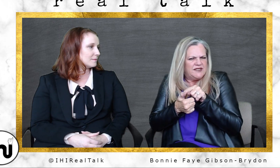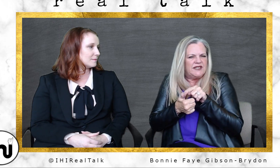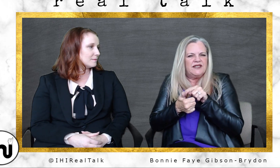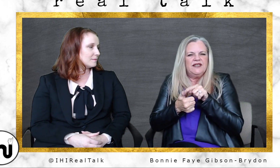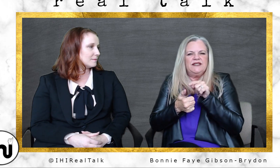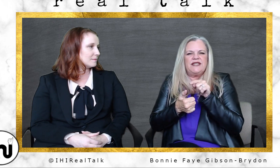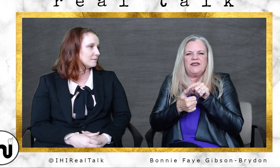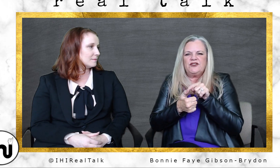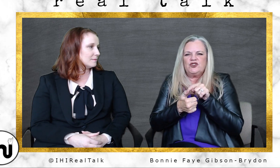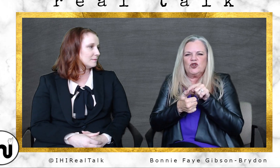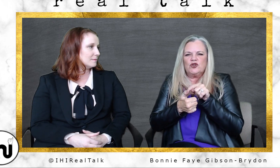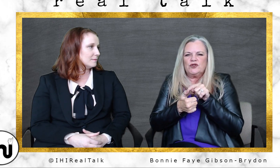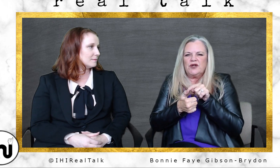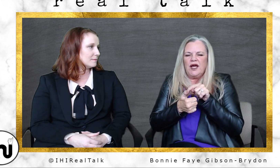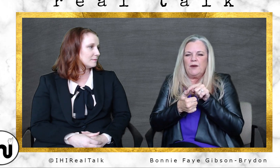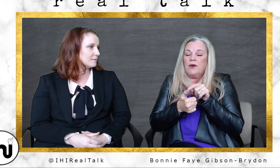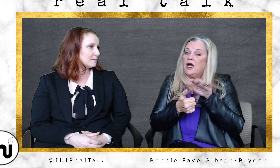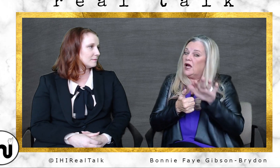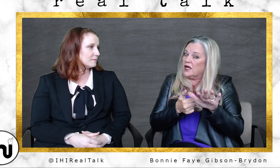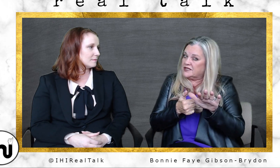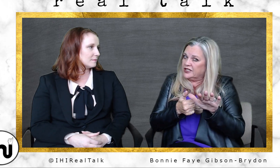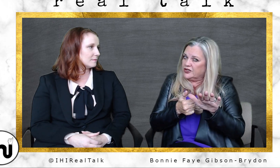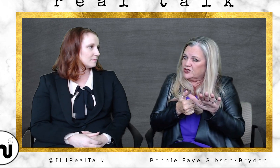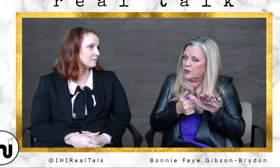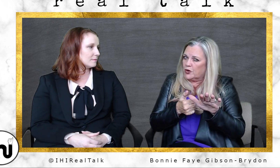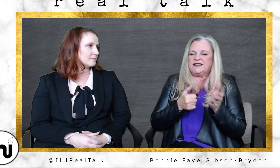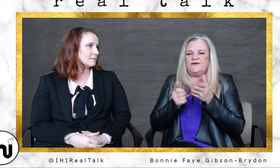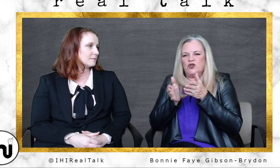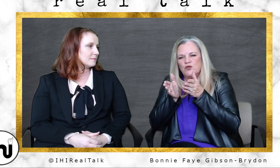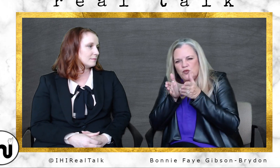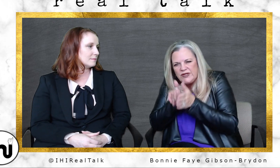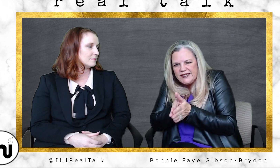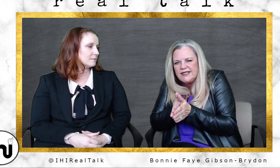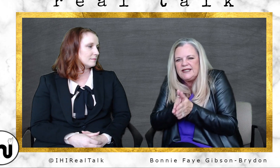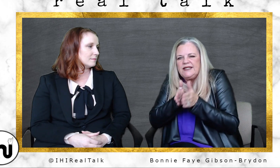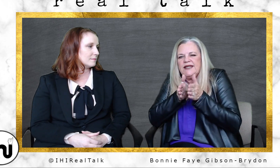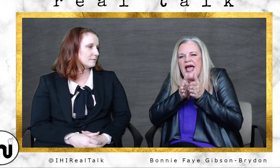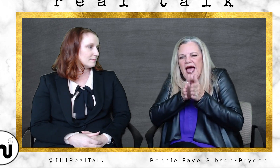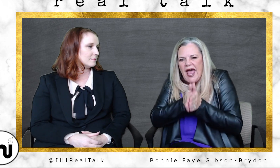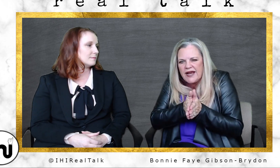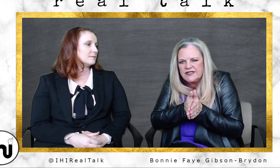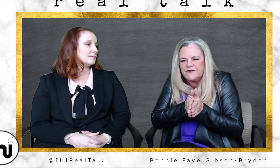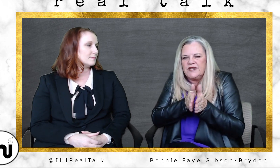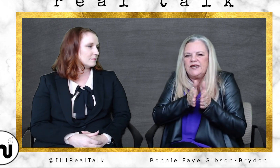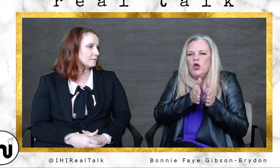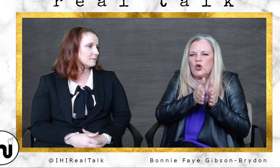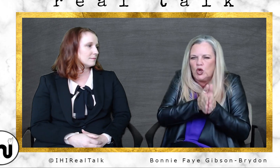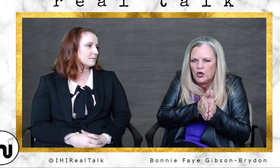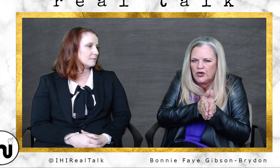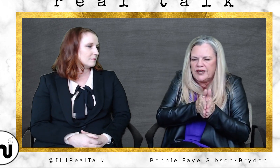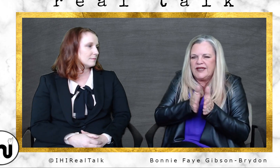Say that you're a skilled interpreter. If you're really actively learning and